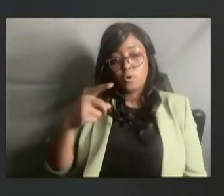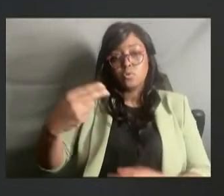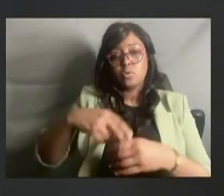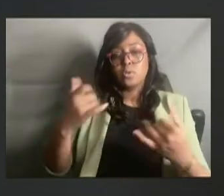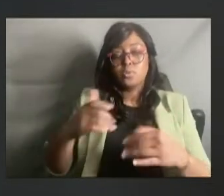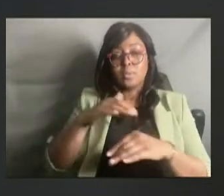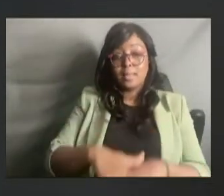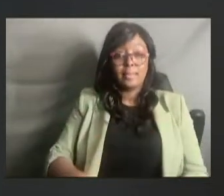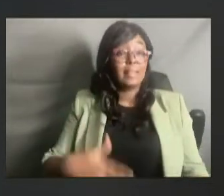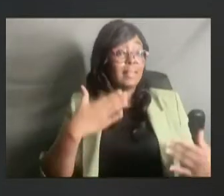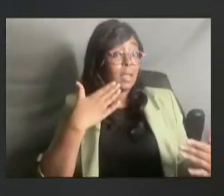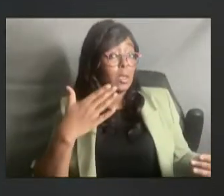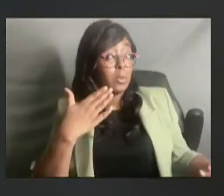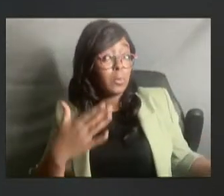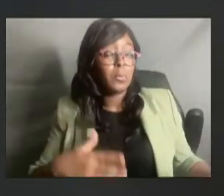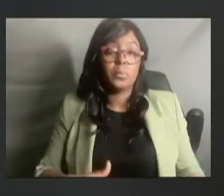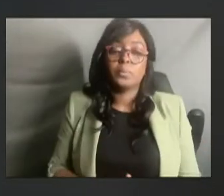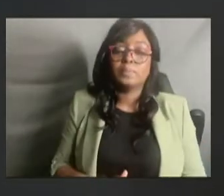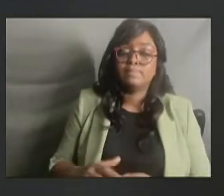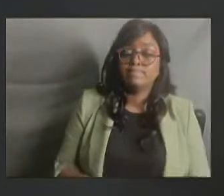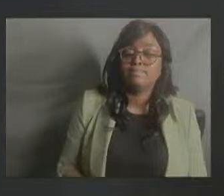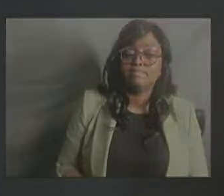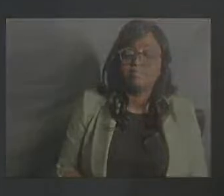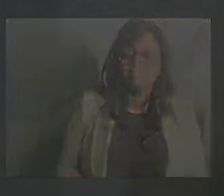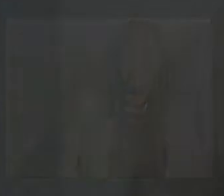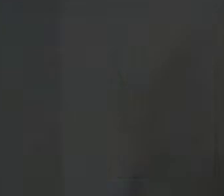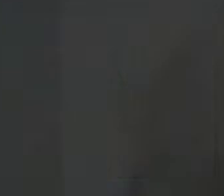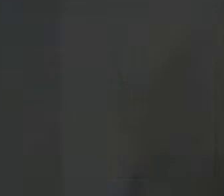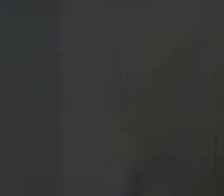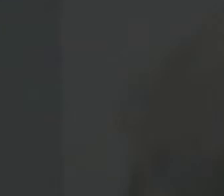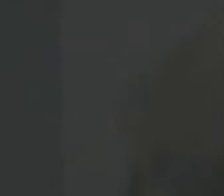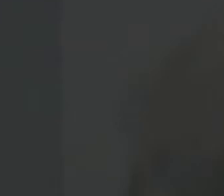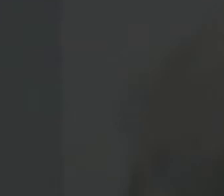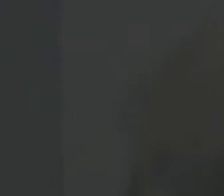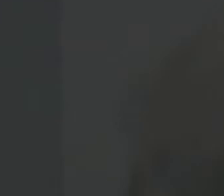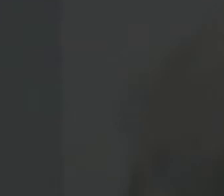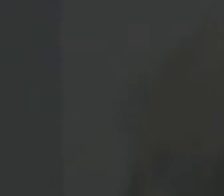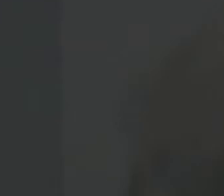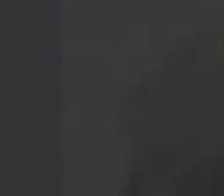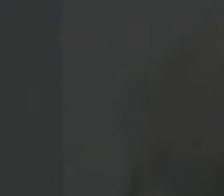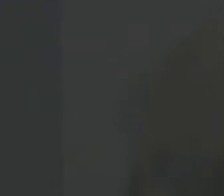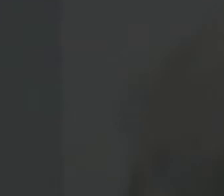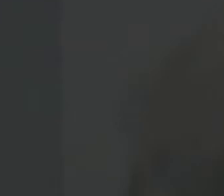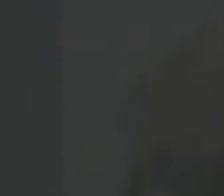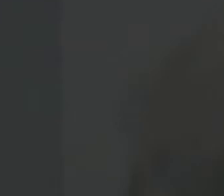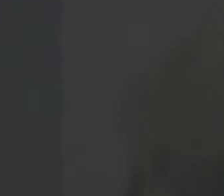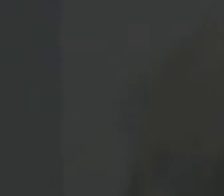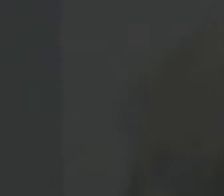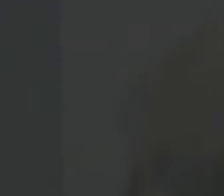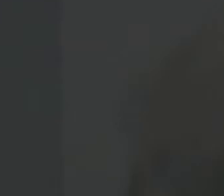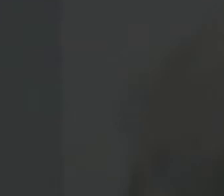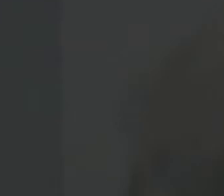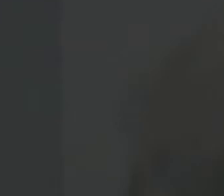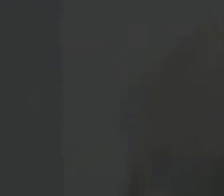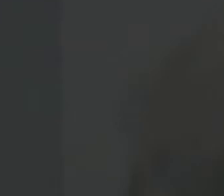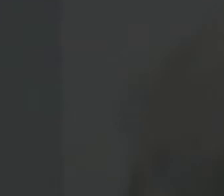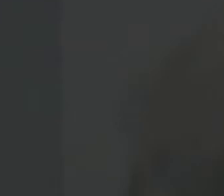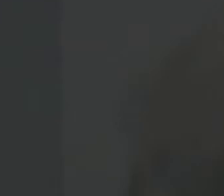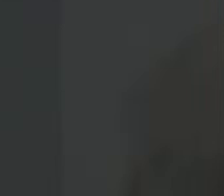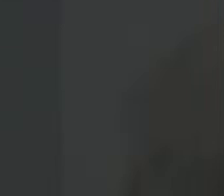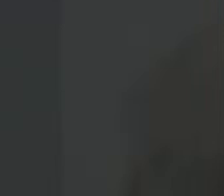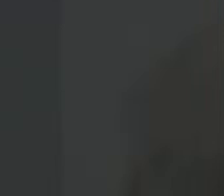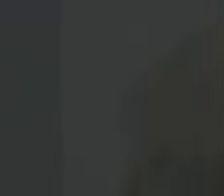joining us tonight. Thank you.